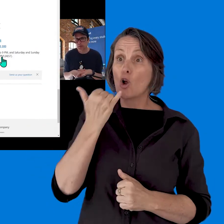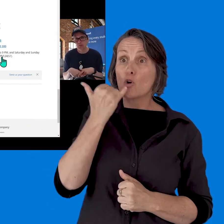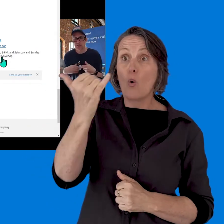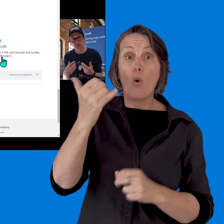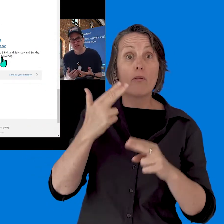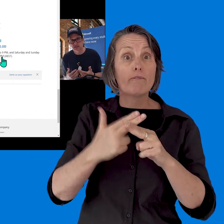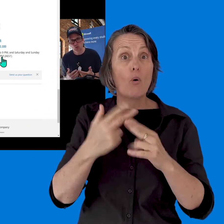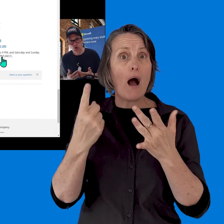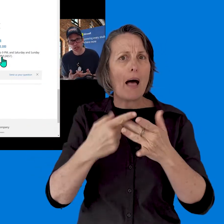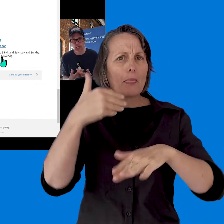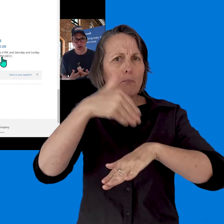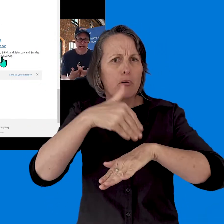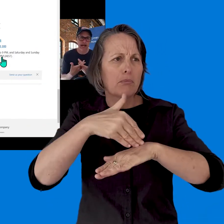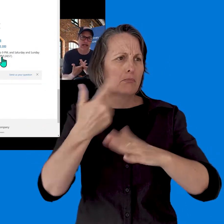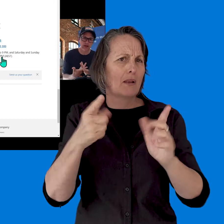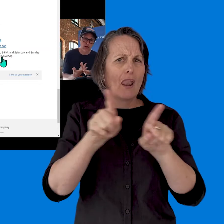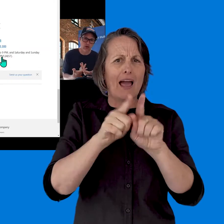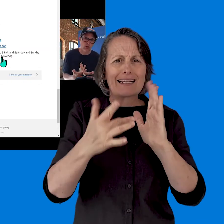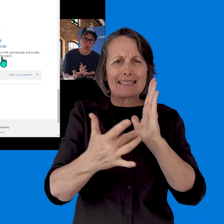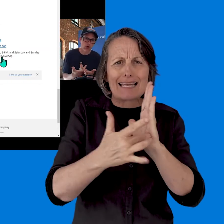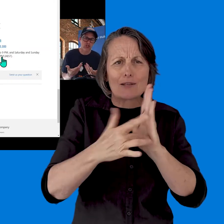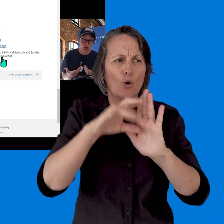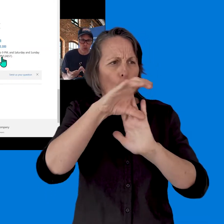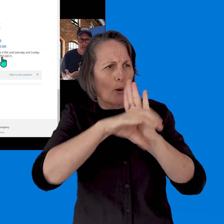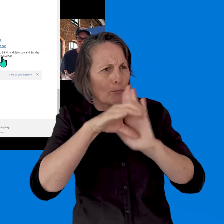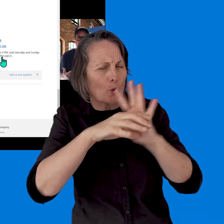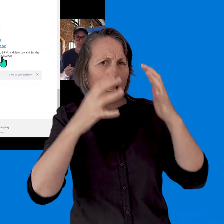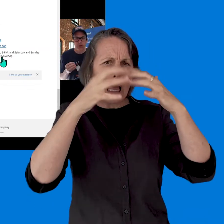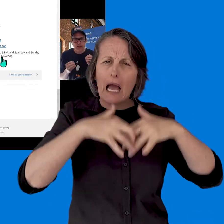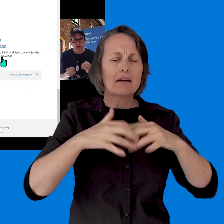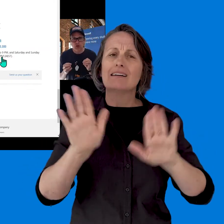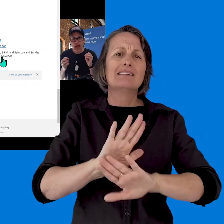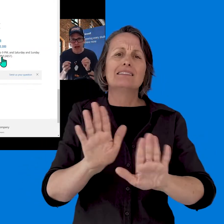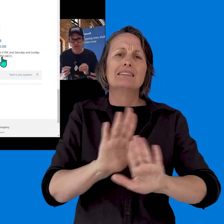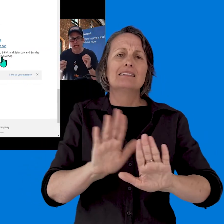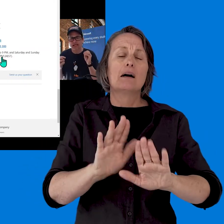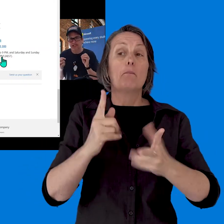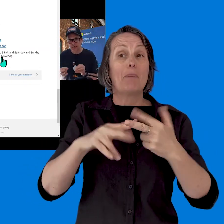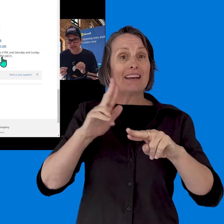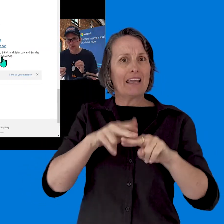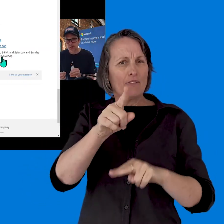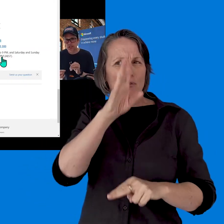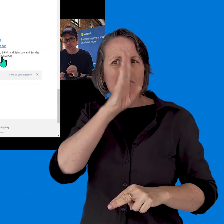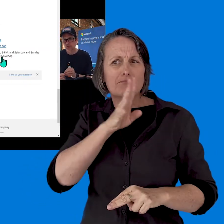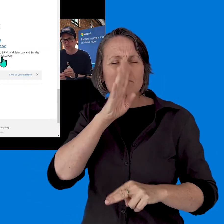my device isn't working or I can't get, you know, Word to open. But if you're having accessibility-specific